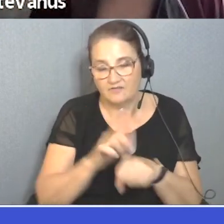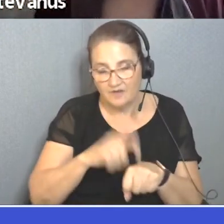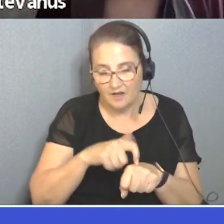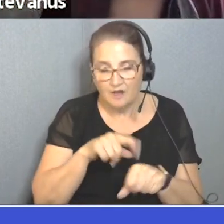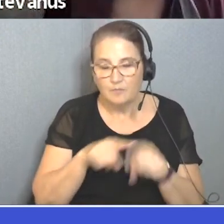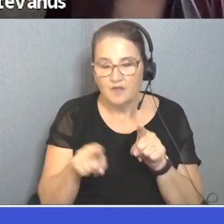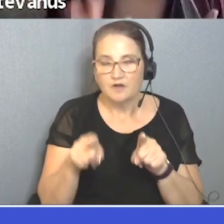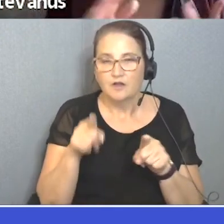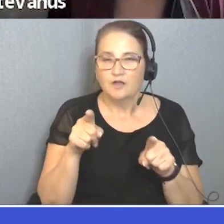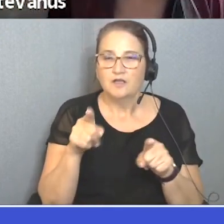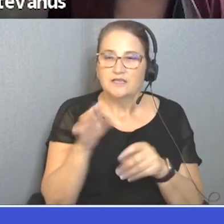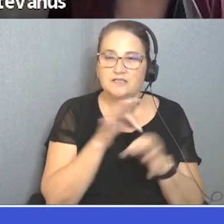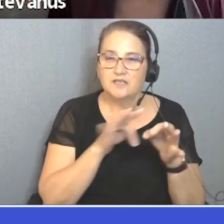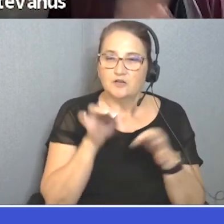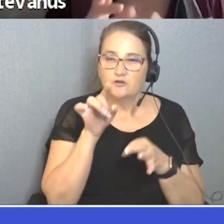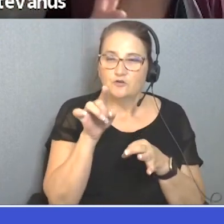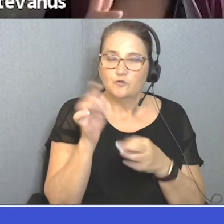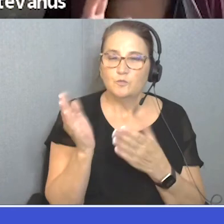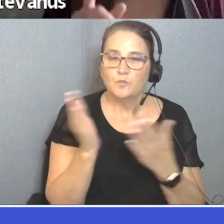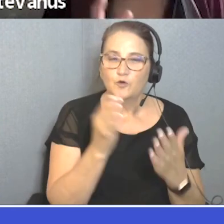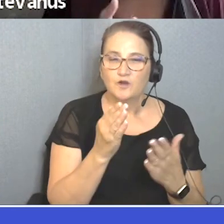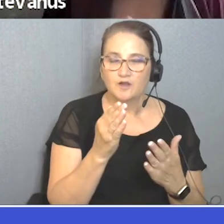everything that you produced, so instead I would just invite you to